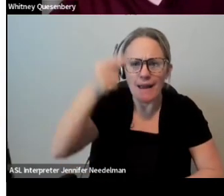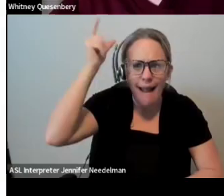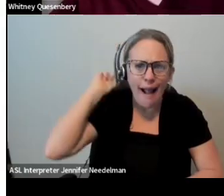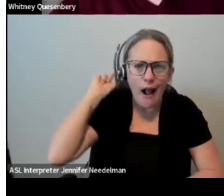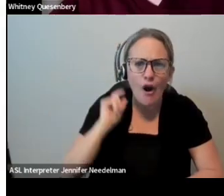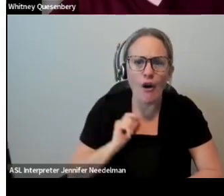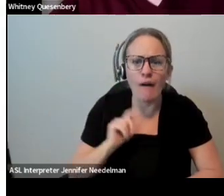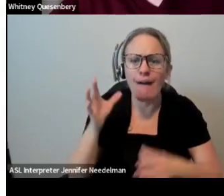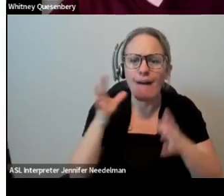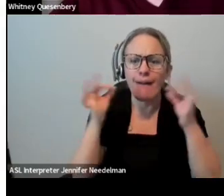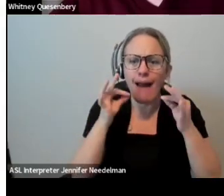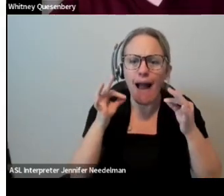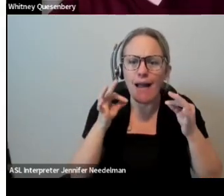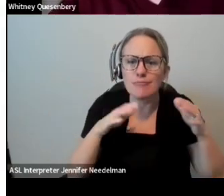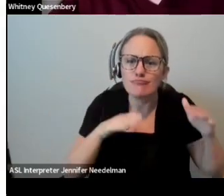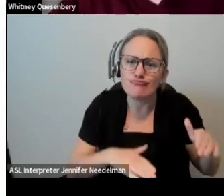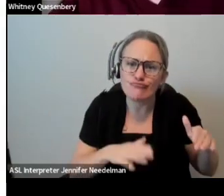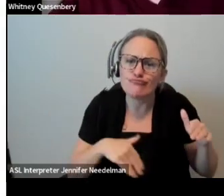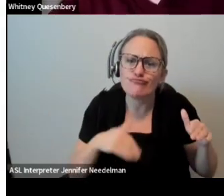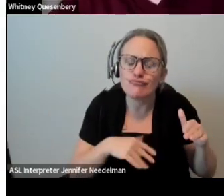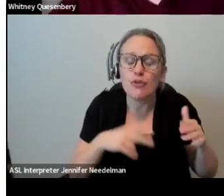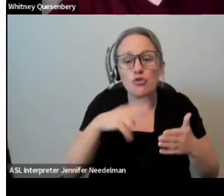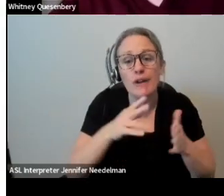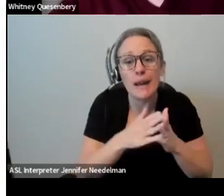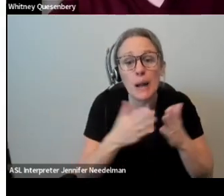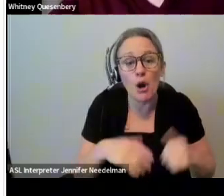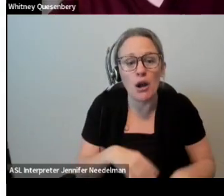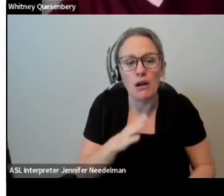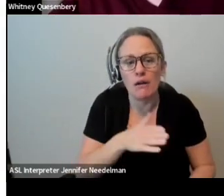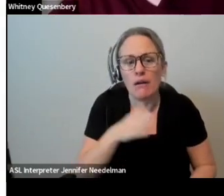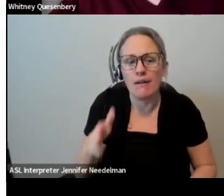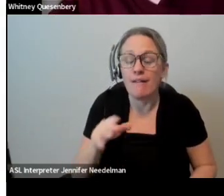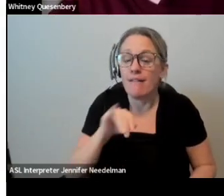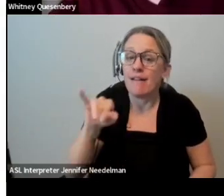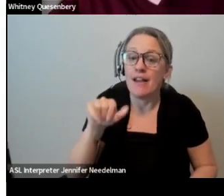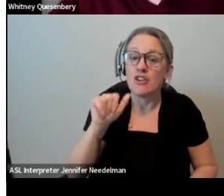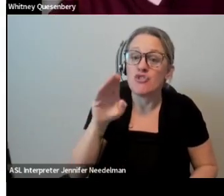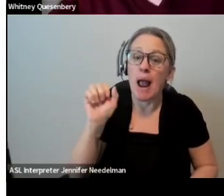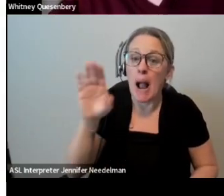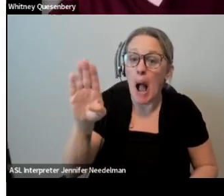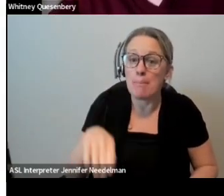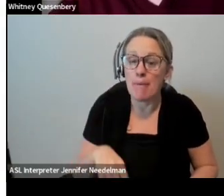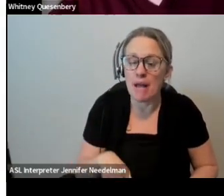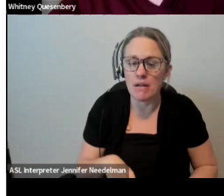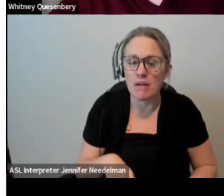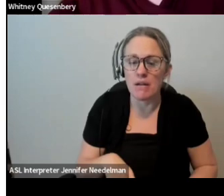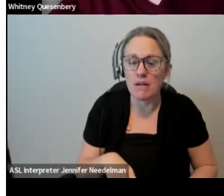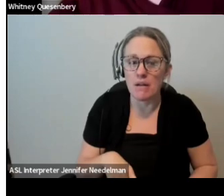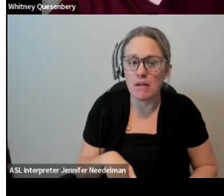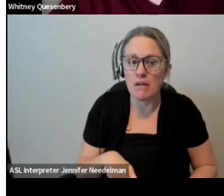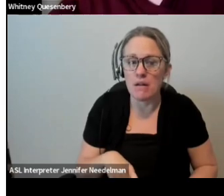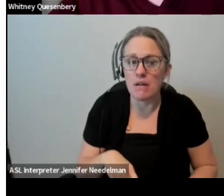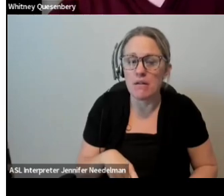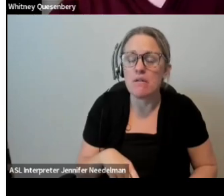And she's actually reading a book. Next to her is Jacob, who is, has glasses on